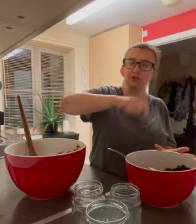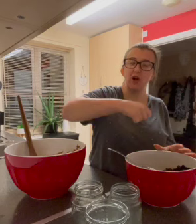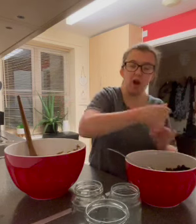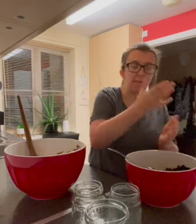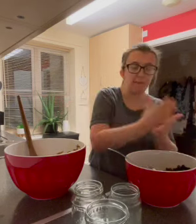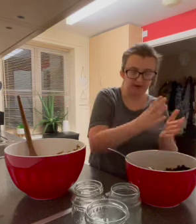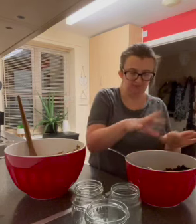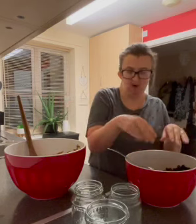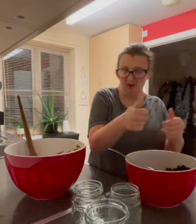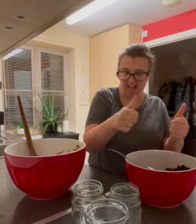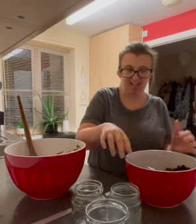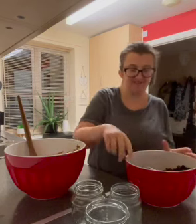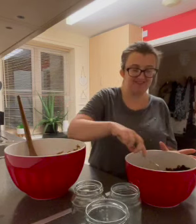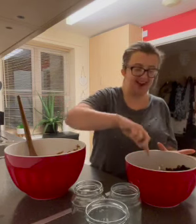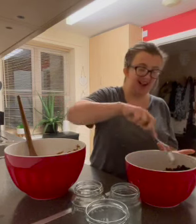I like to stir to make sure it is alright...